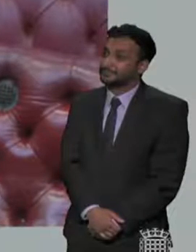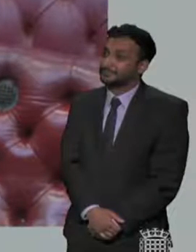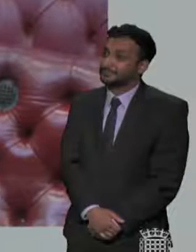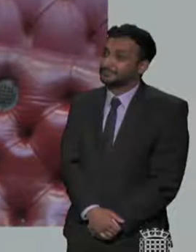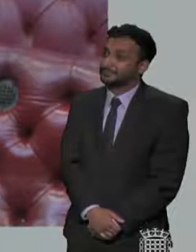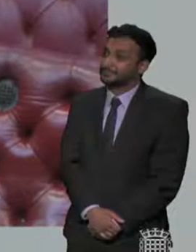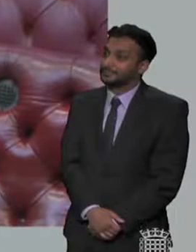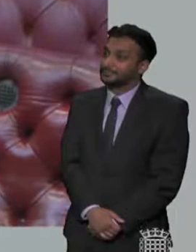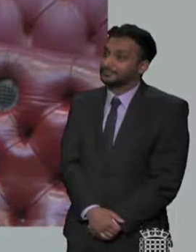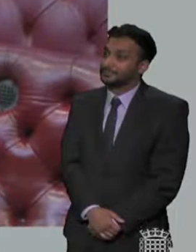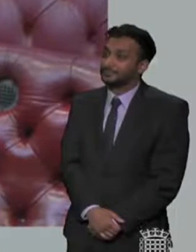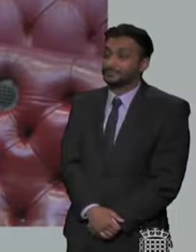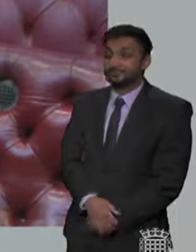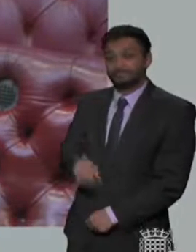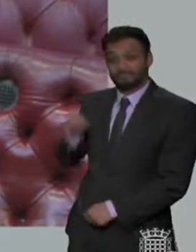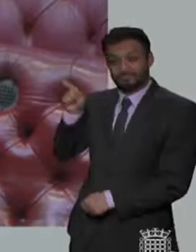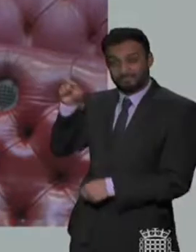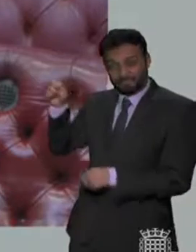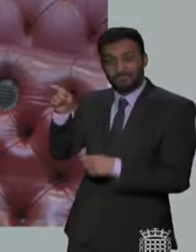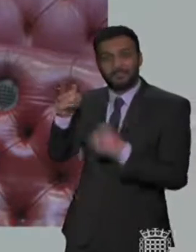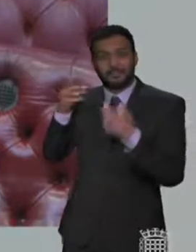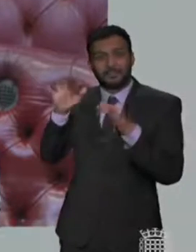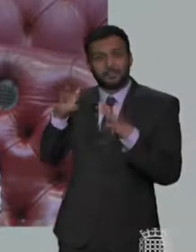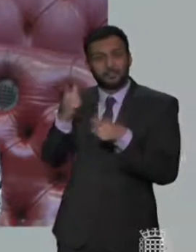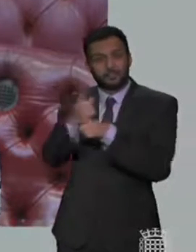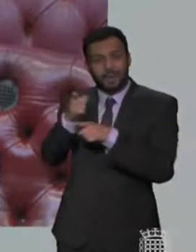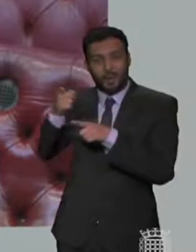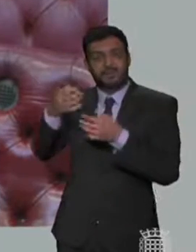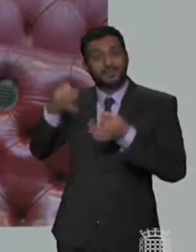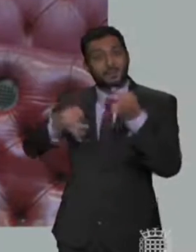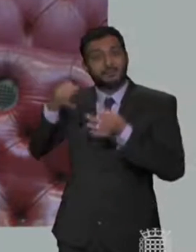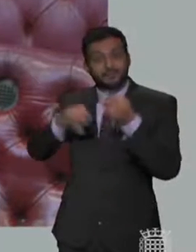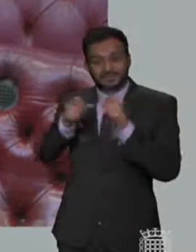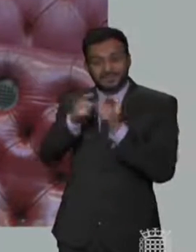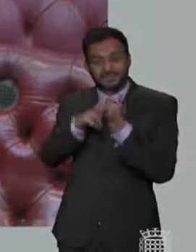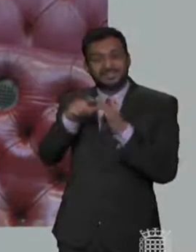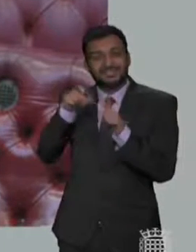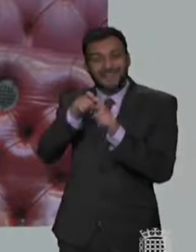to david buxton chair of the british deaf association and founder of the bsl act now